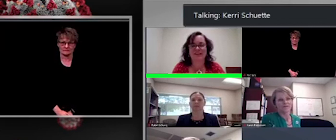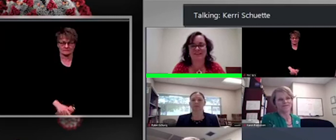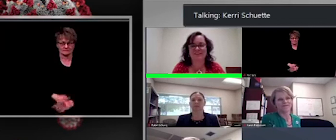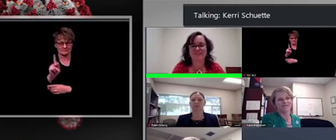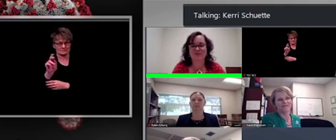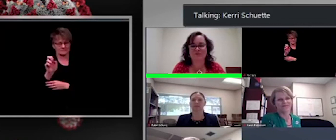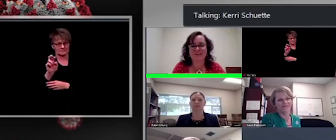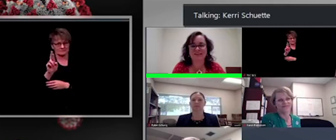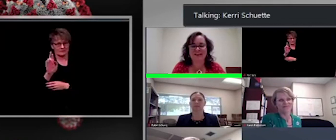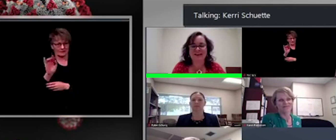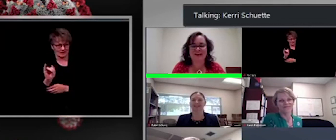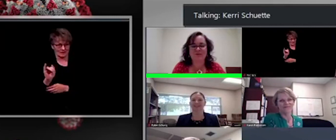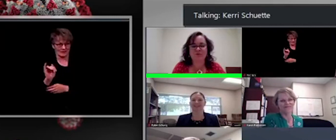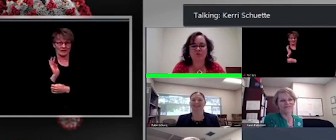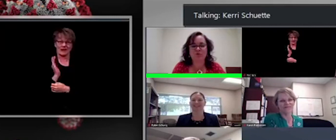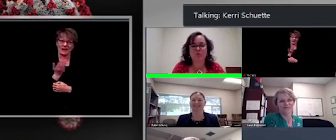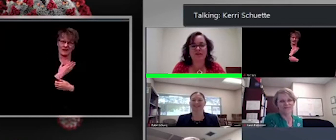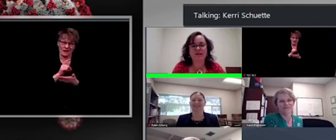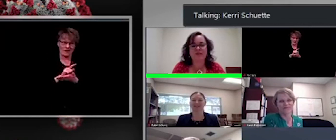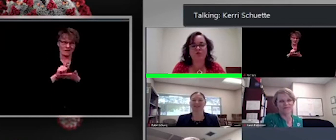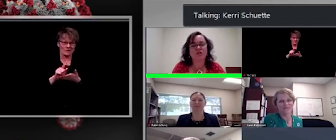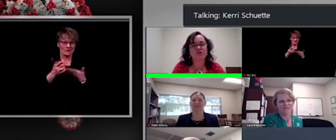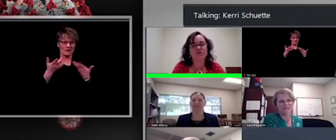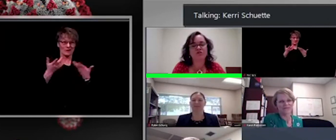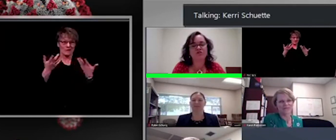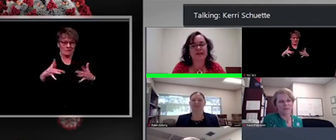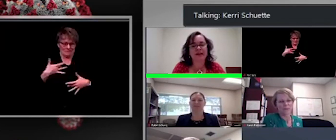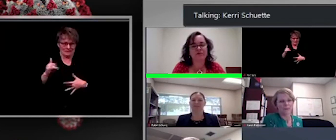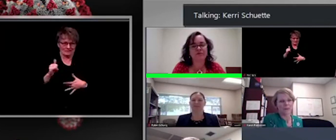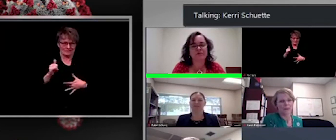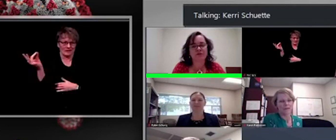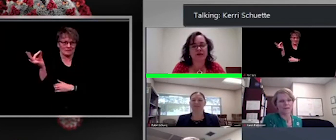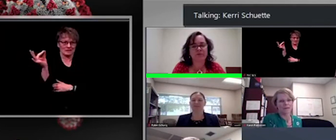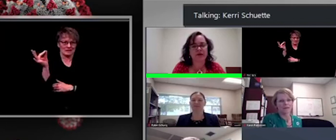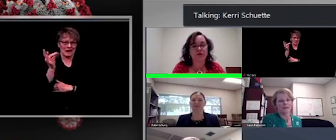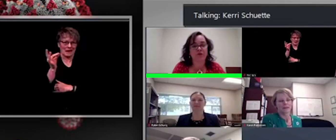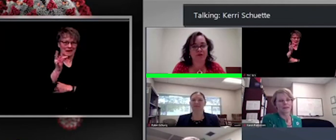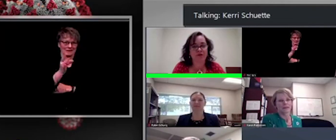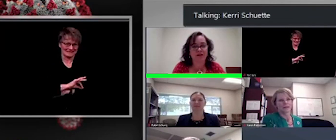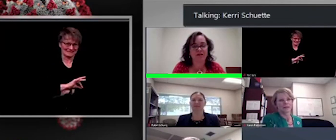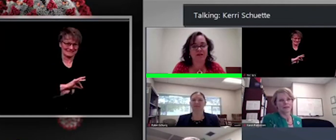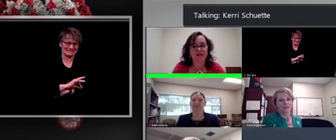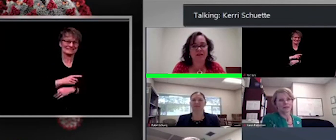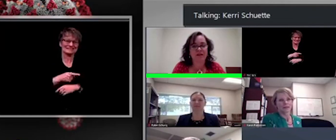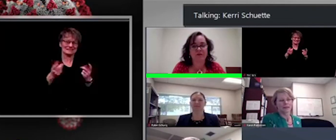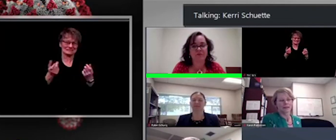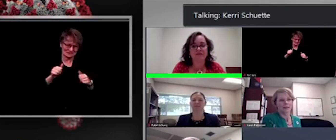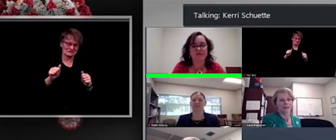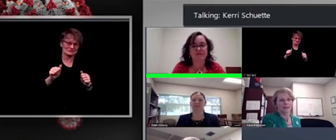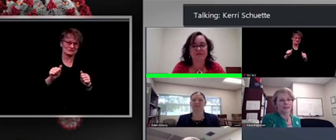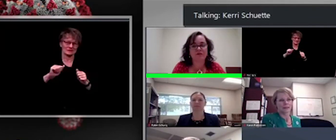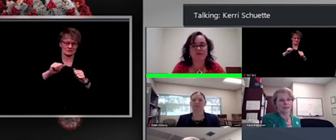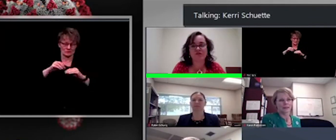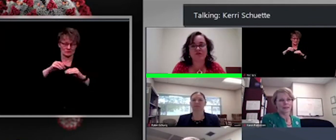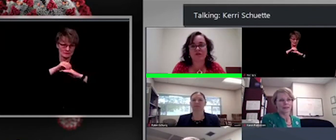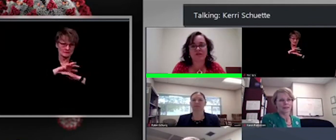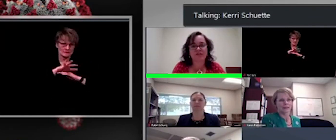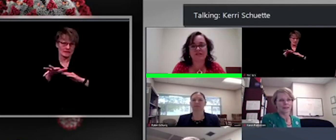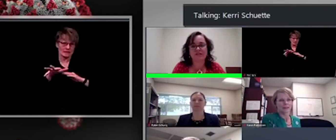eight days long, but we do try to have those out by about three o'clock. In some situations